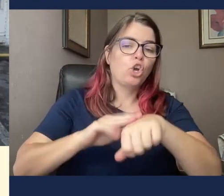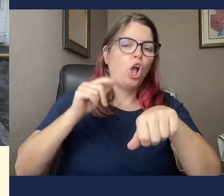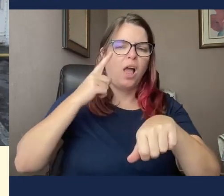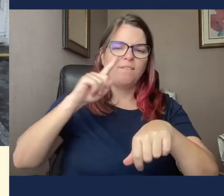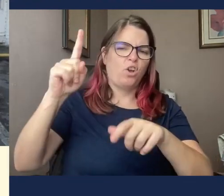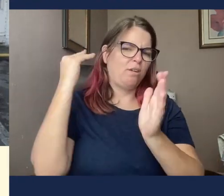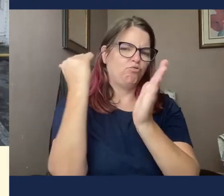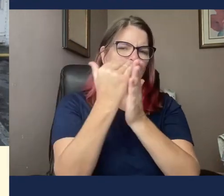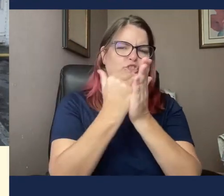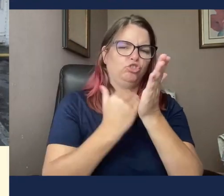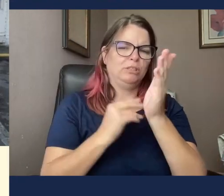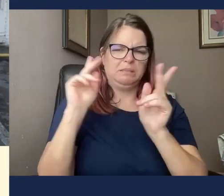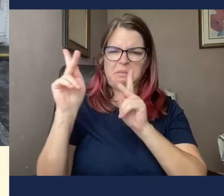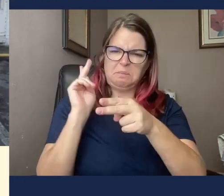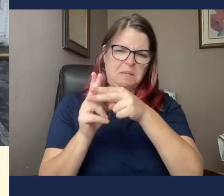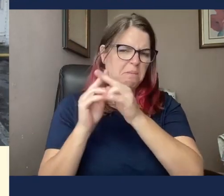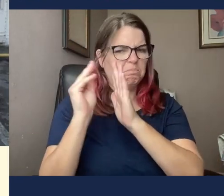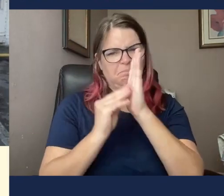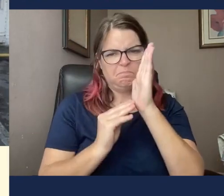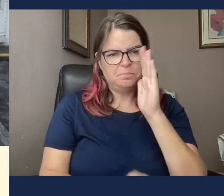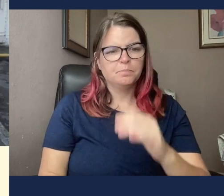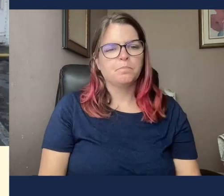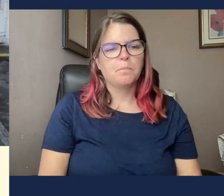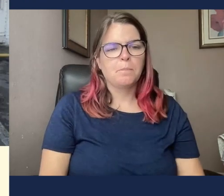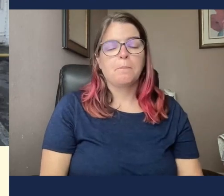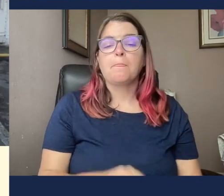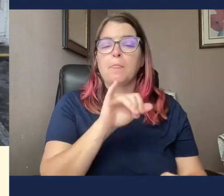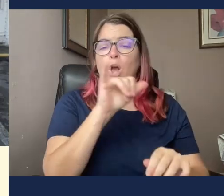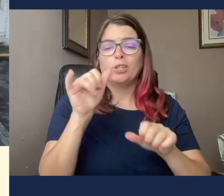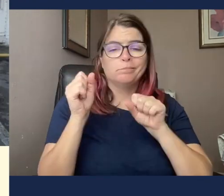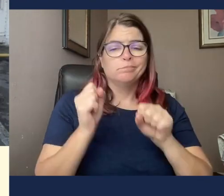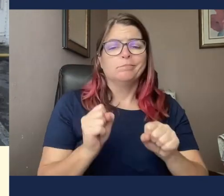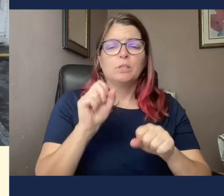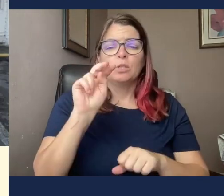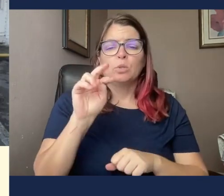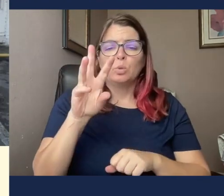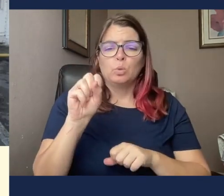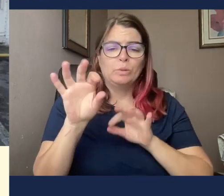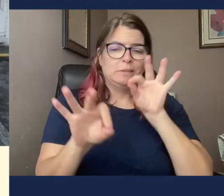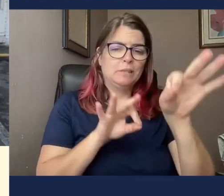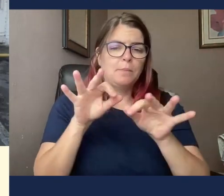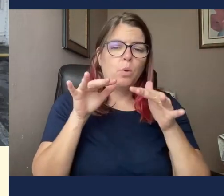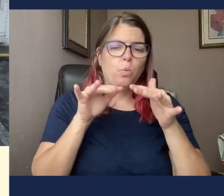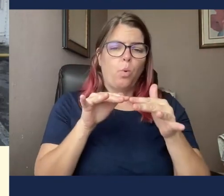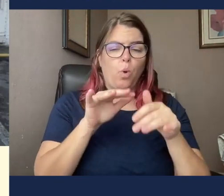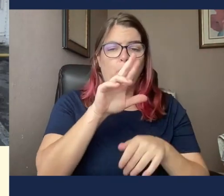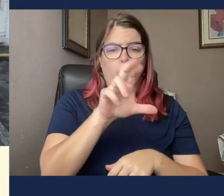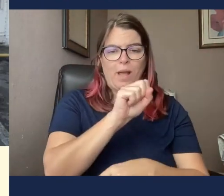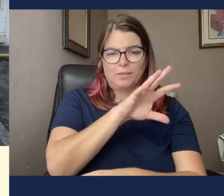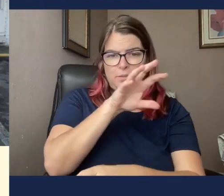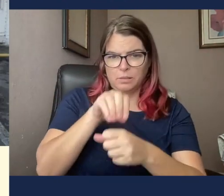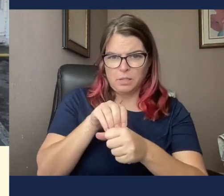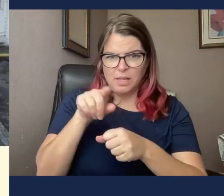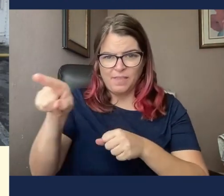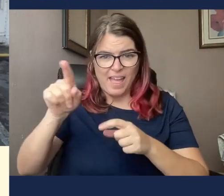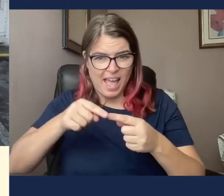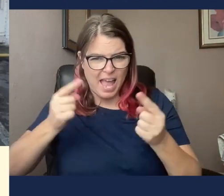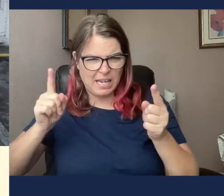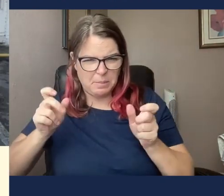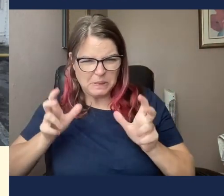actually lead you to behave in biassed ways. Make a commitment to overcoming your biases by recognizing when you're having a